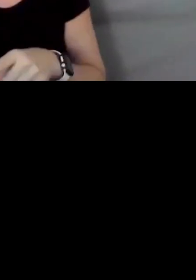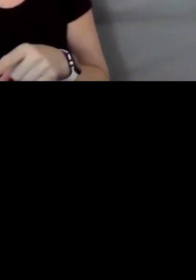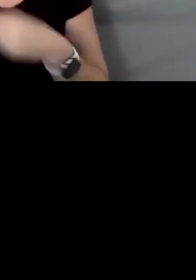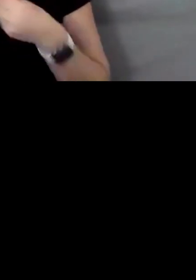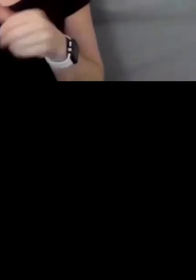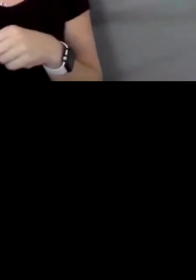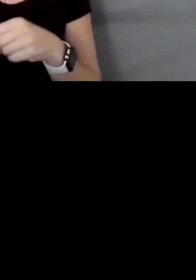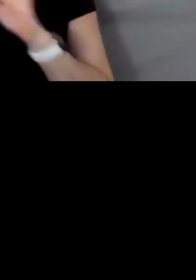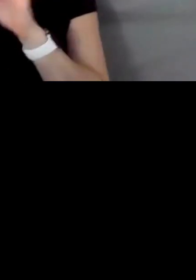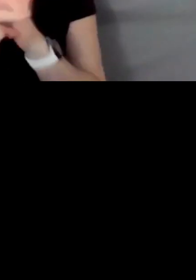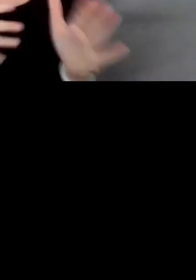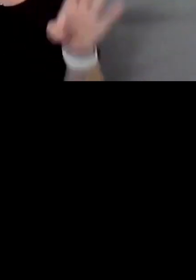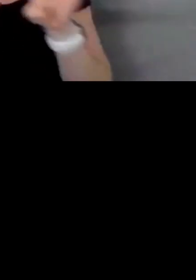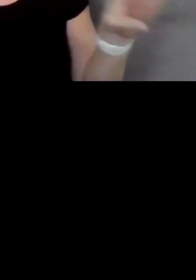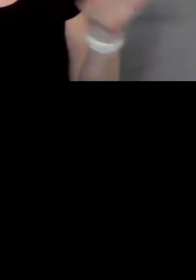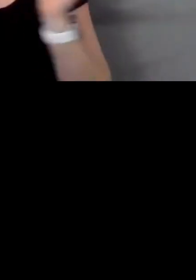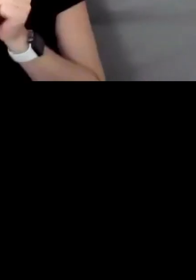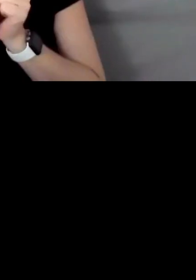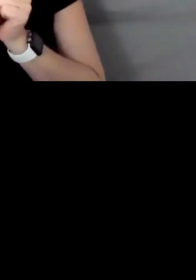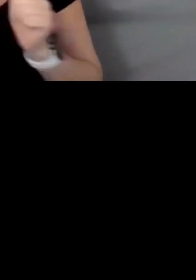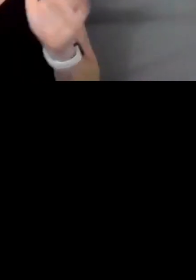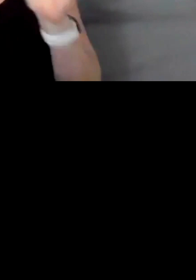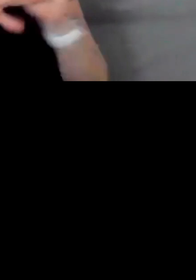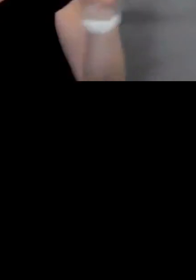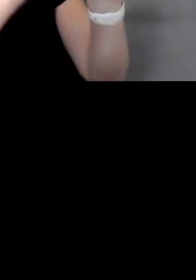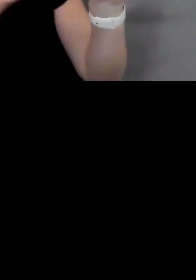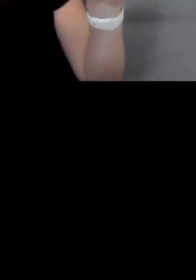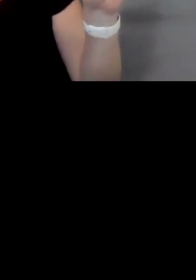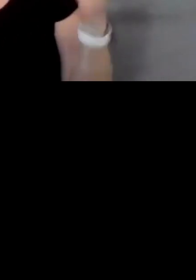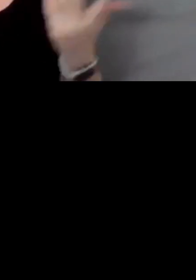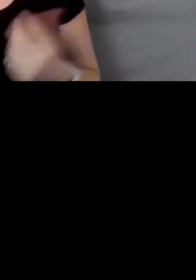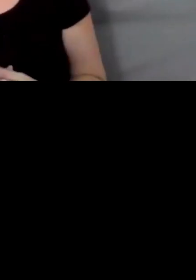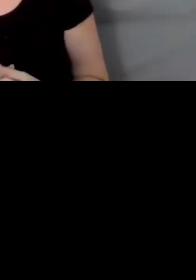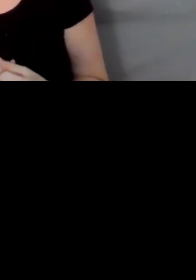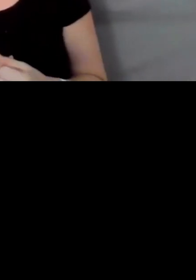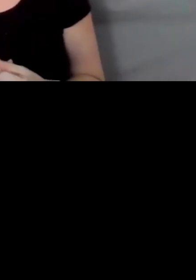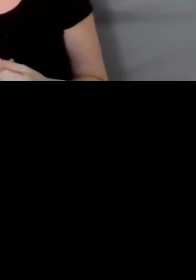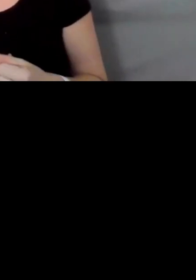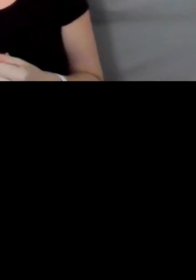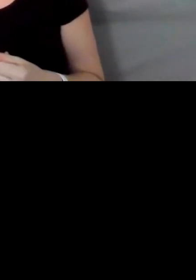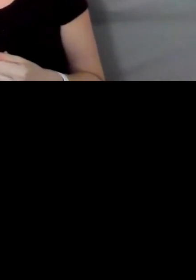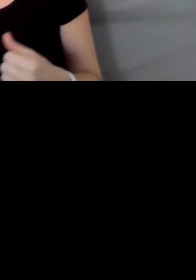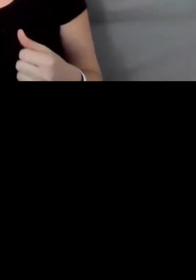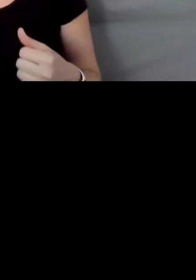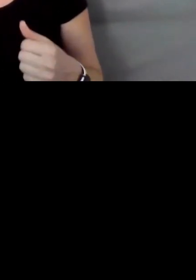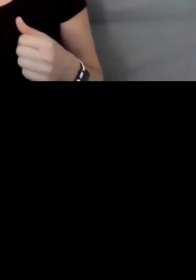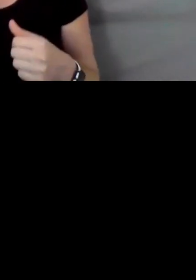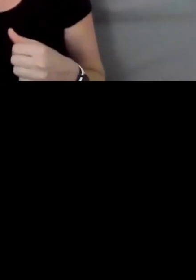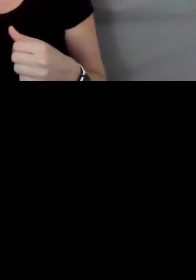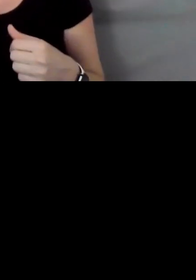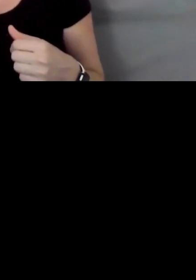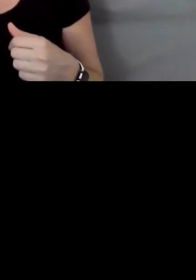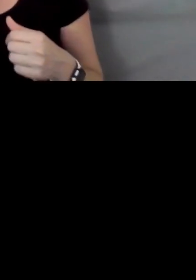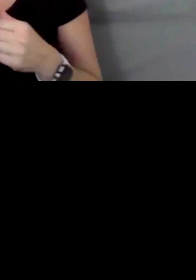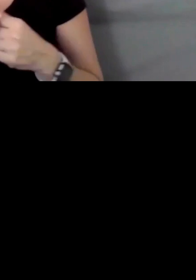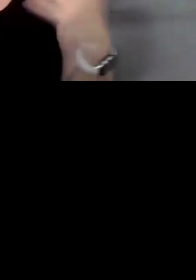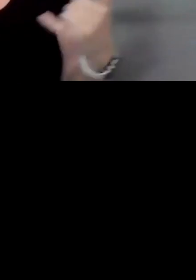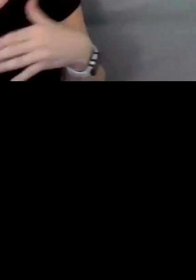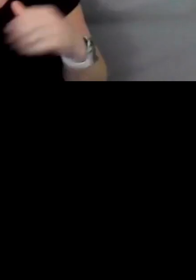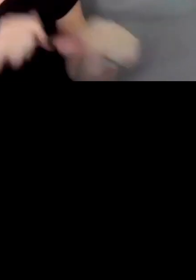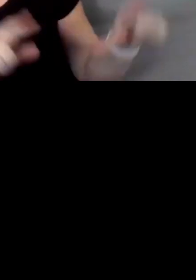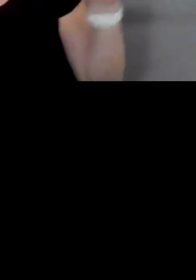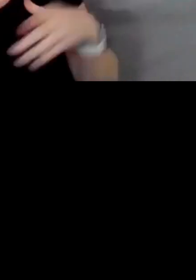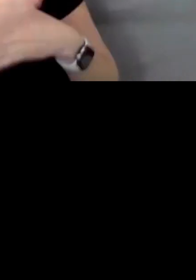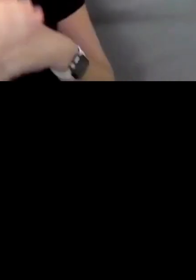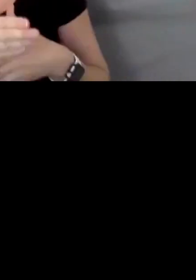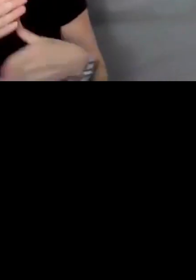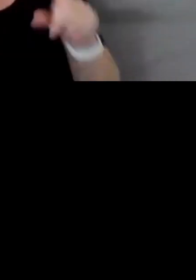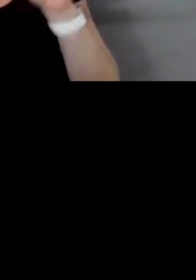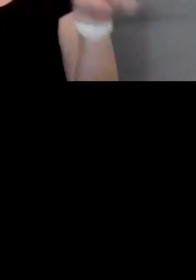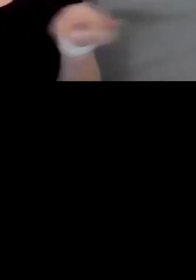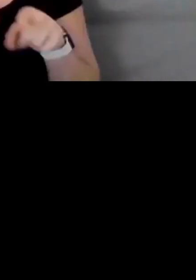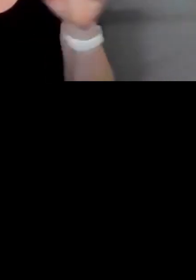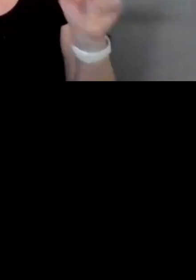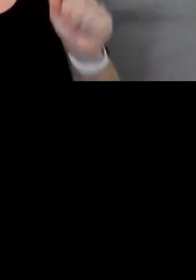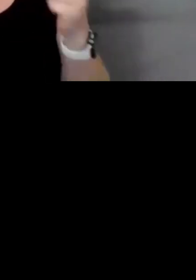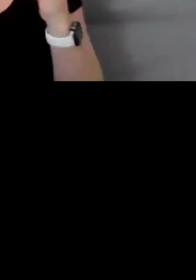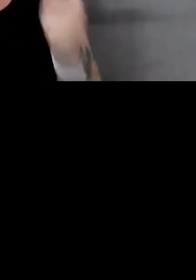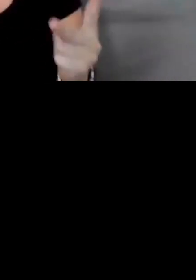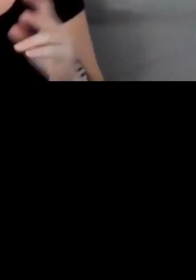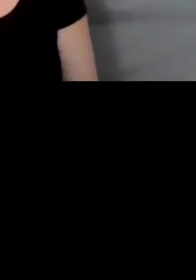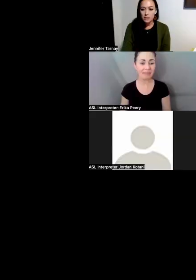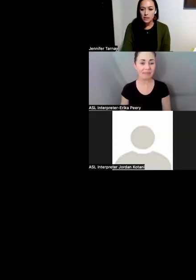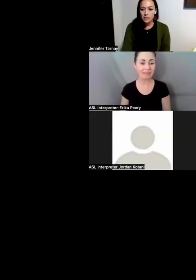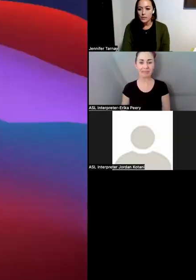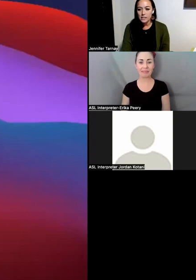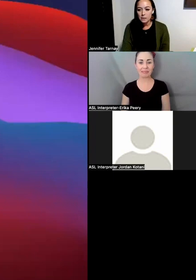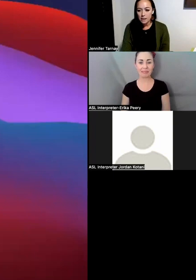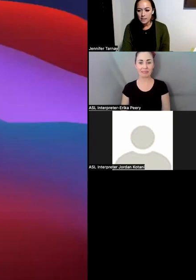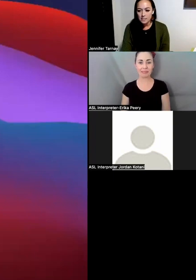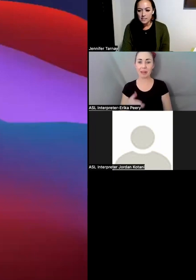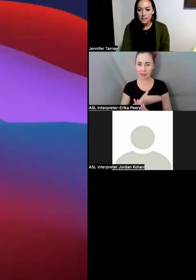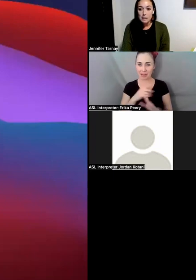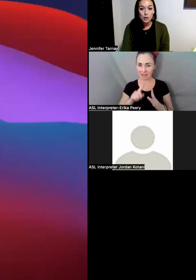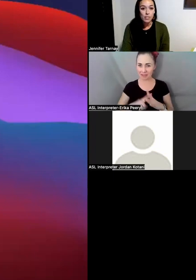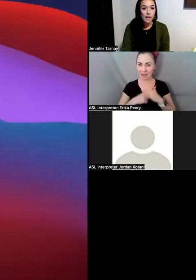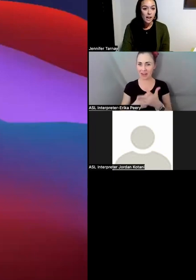a white wall with a couple of pictures that are hanging on the wall. I would like the disclaimer